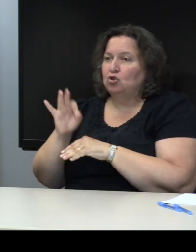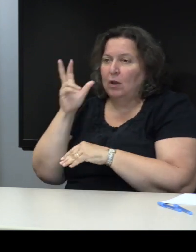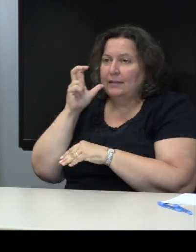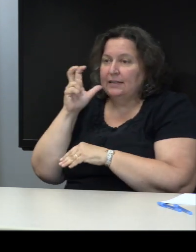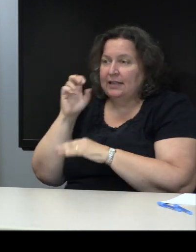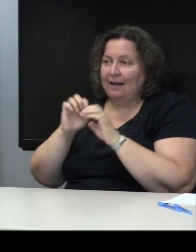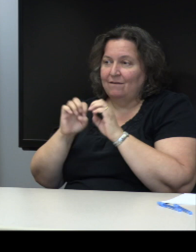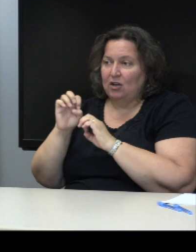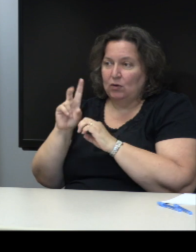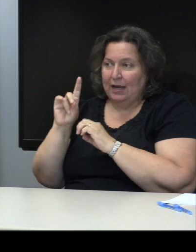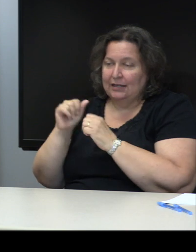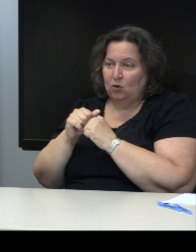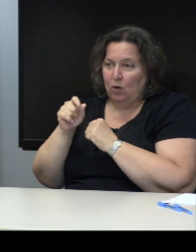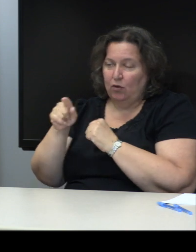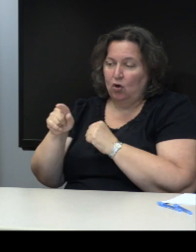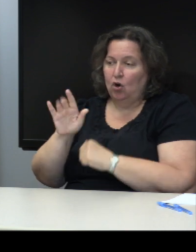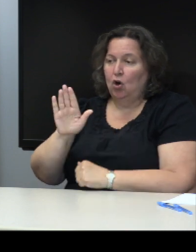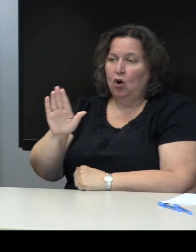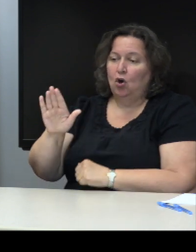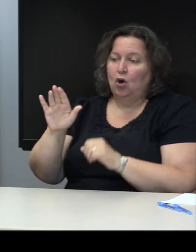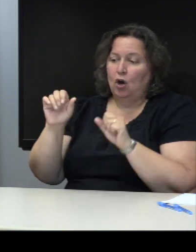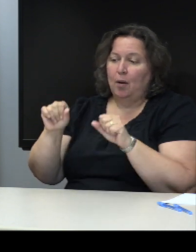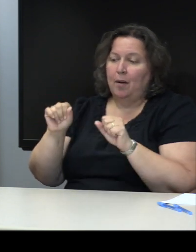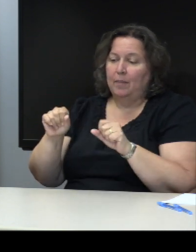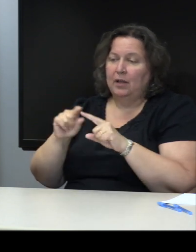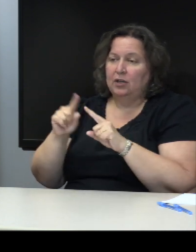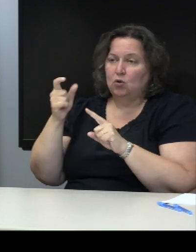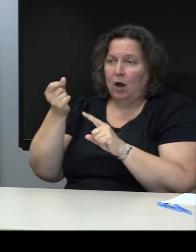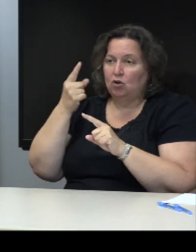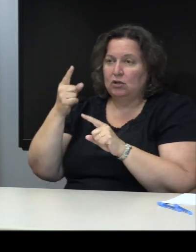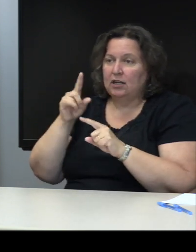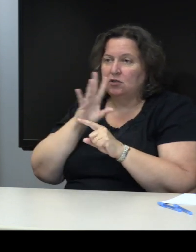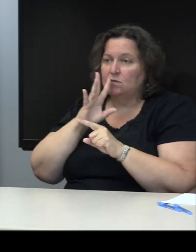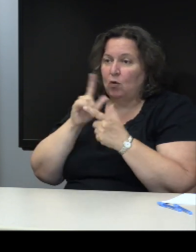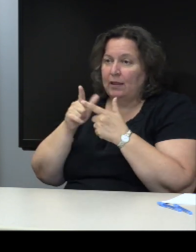that I did with Norah, her ability to understand spoken language is actually pretty good: